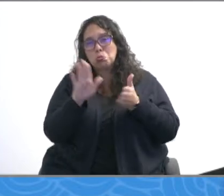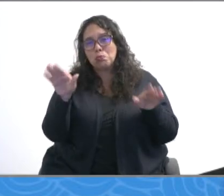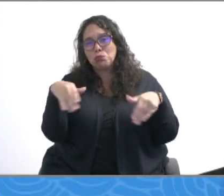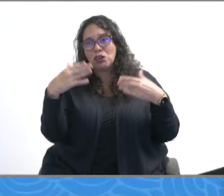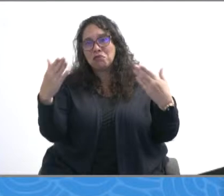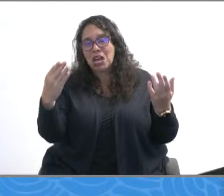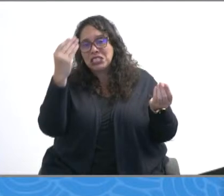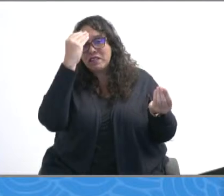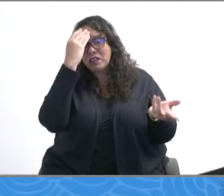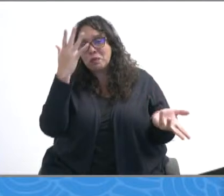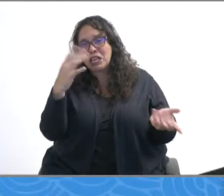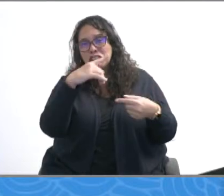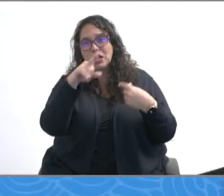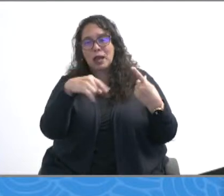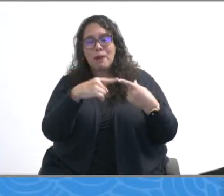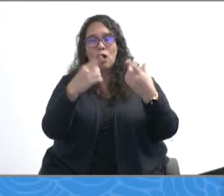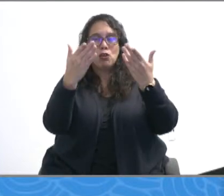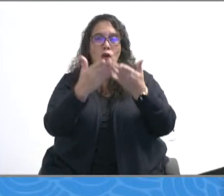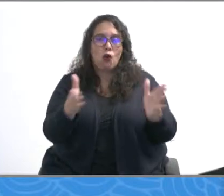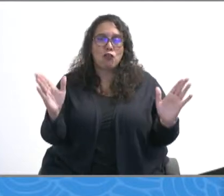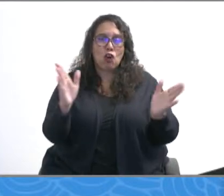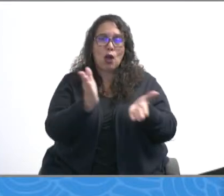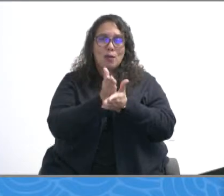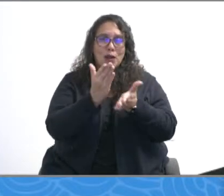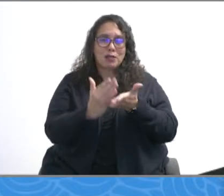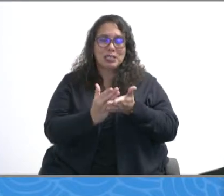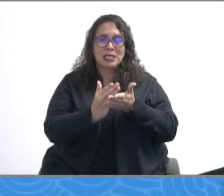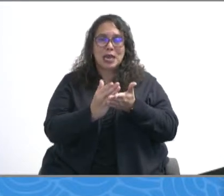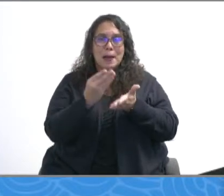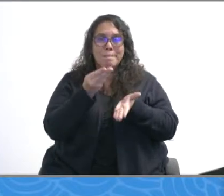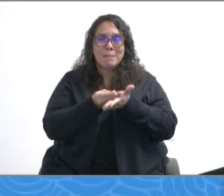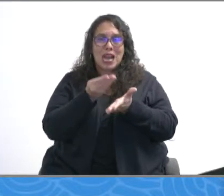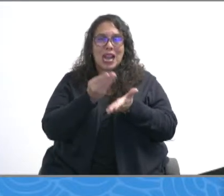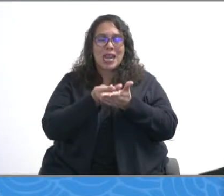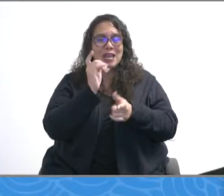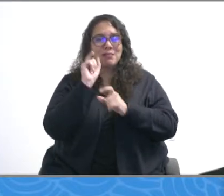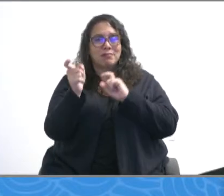regarding the overall budget allocated for our LCAP.